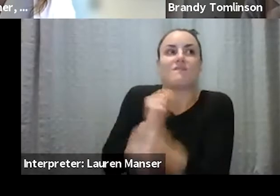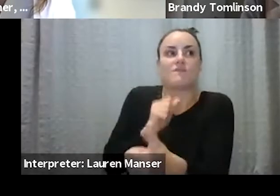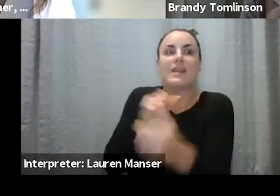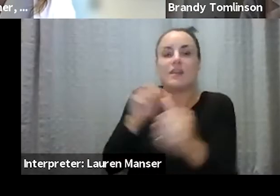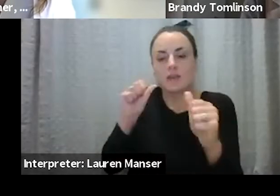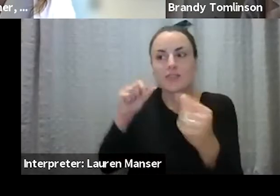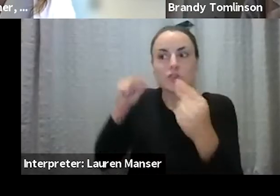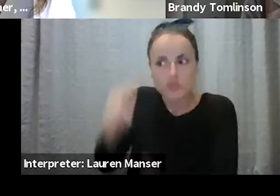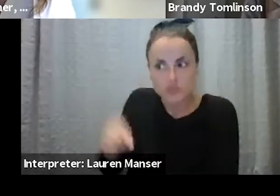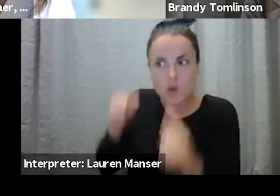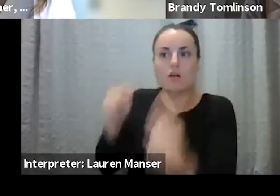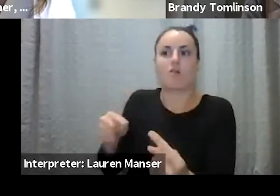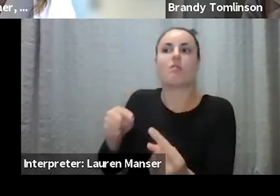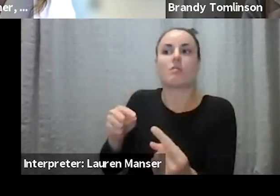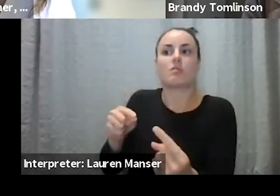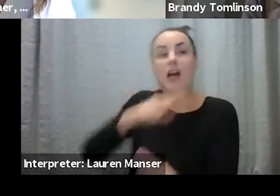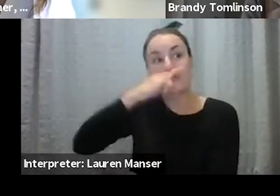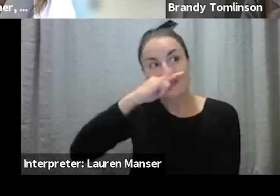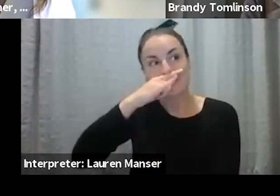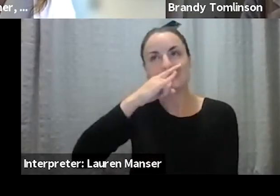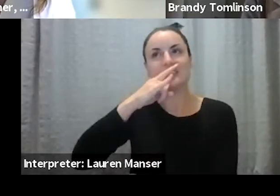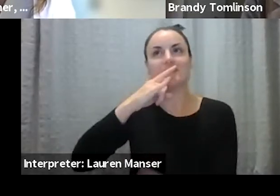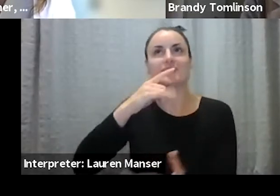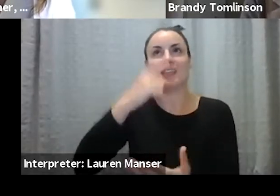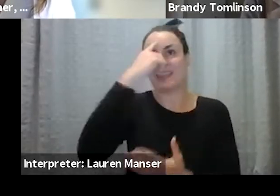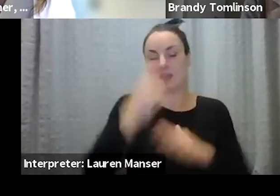while at the same time, dealing with some sort of disability.